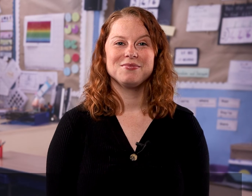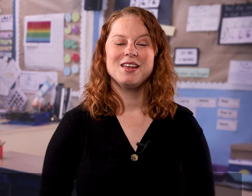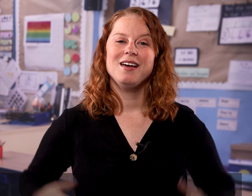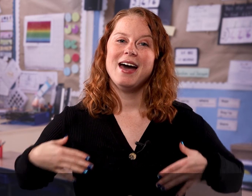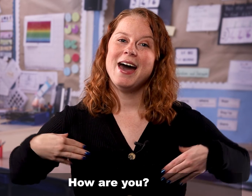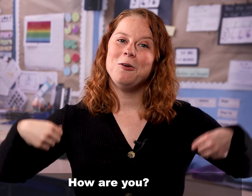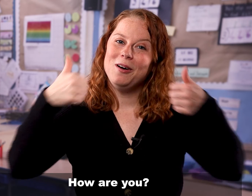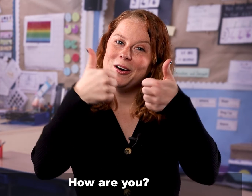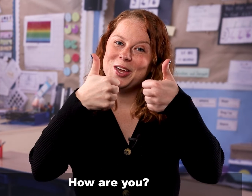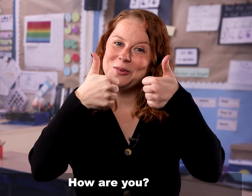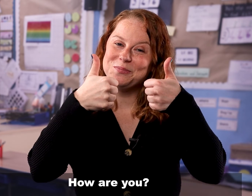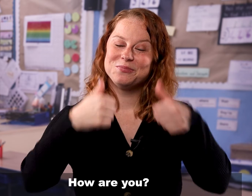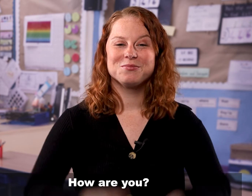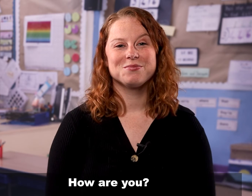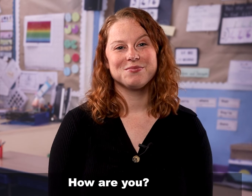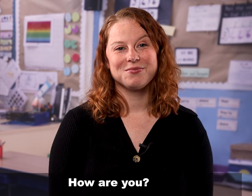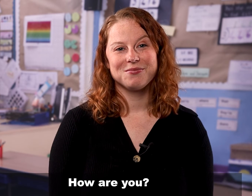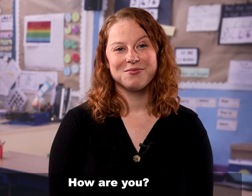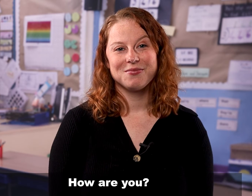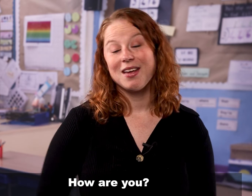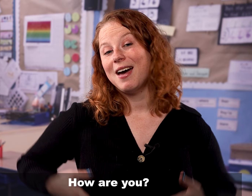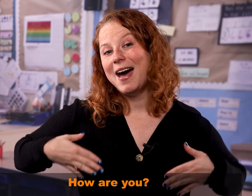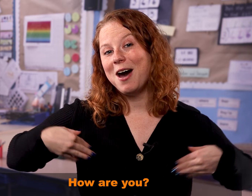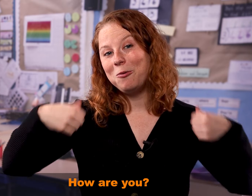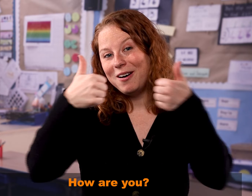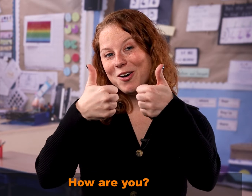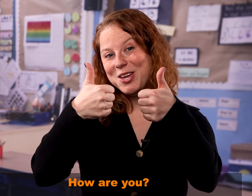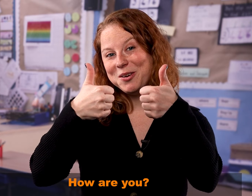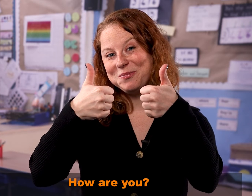How are you? How are you?